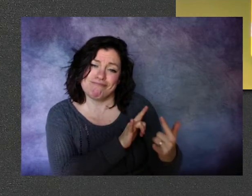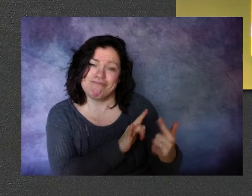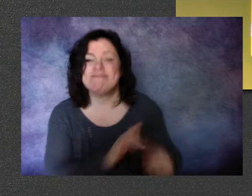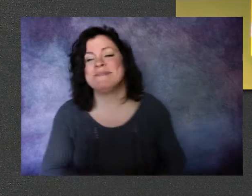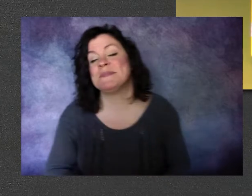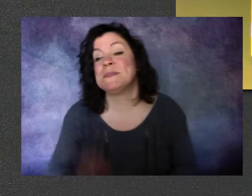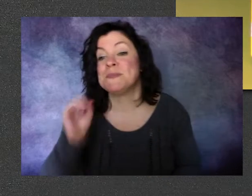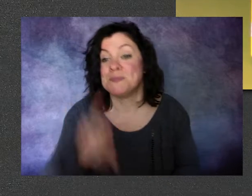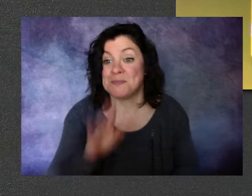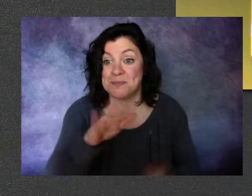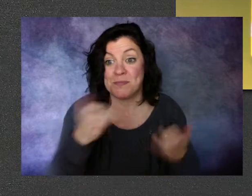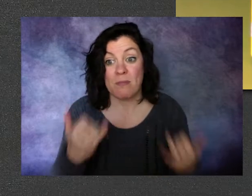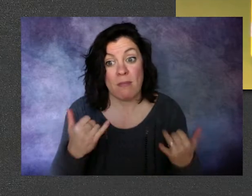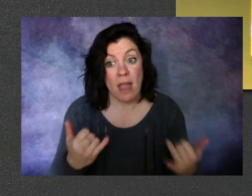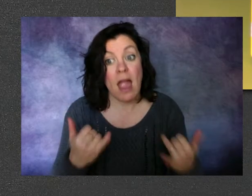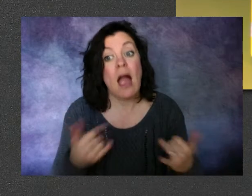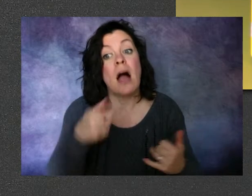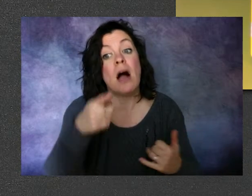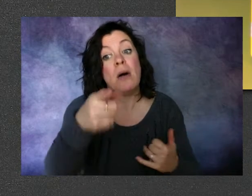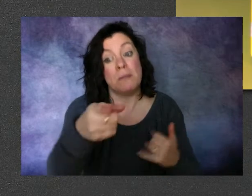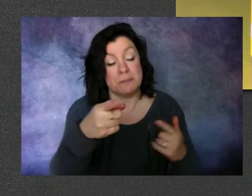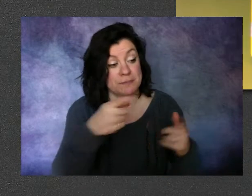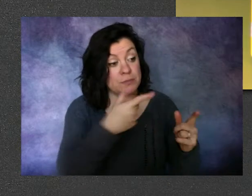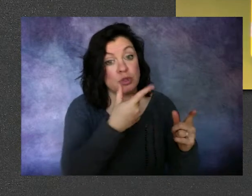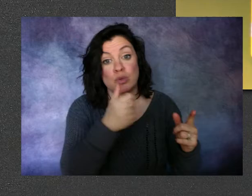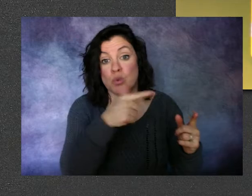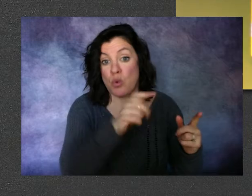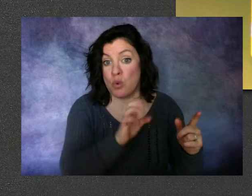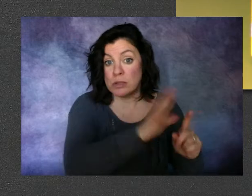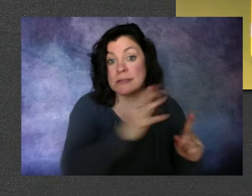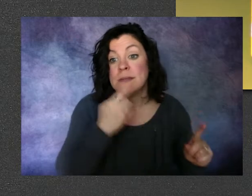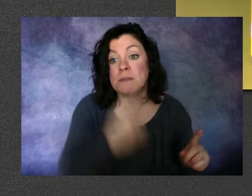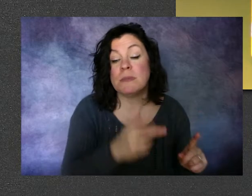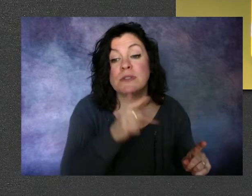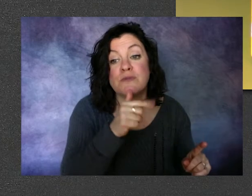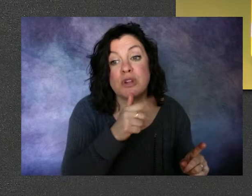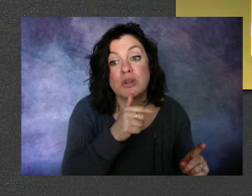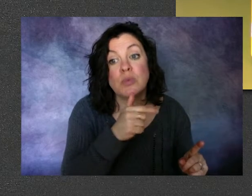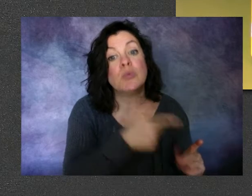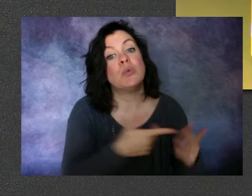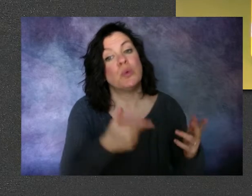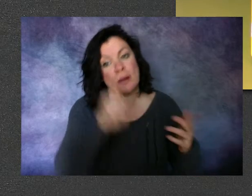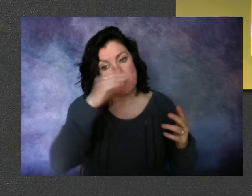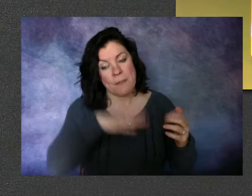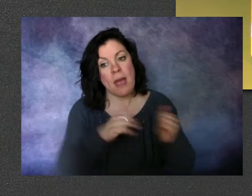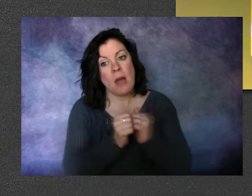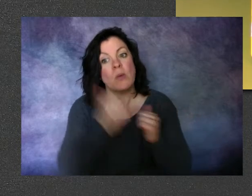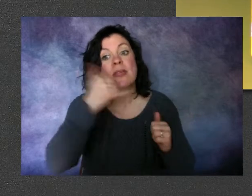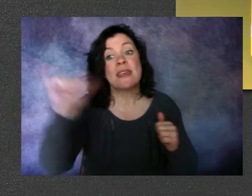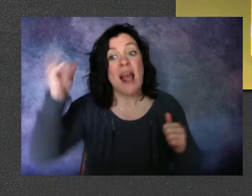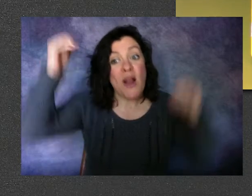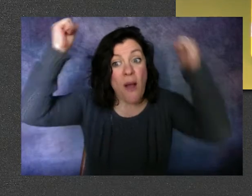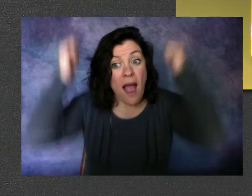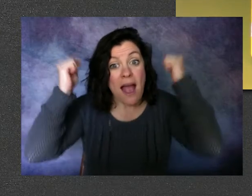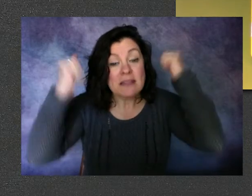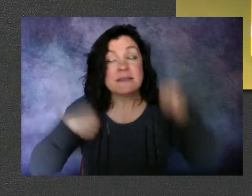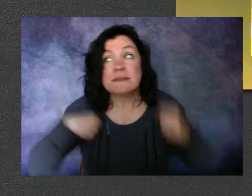because George's best friend is the man in the yellow hat, I thought we could create our own special hat.